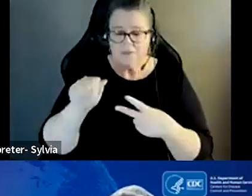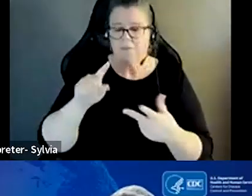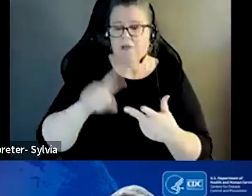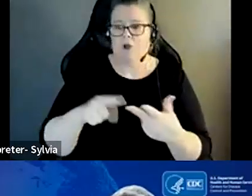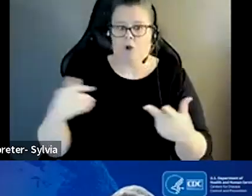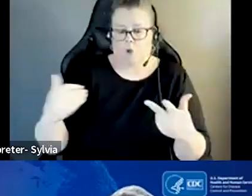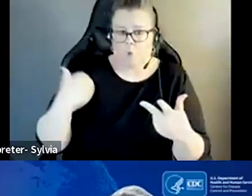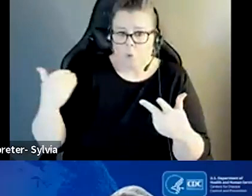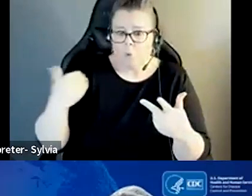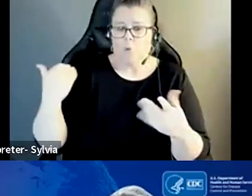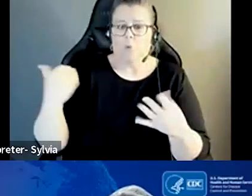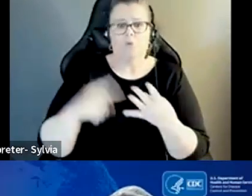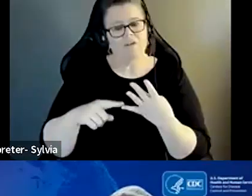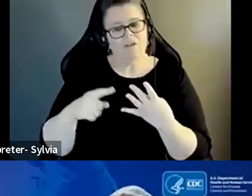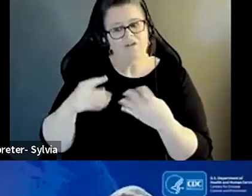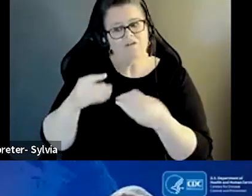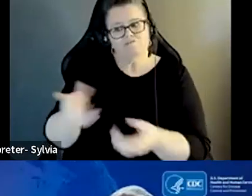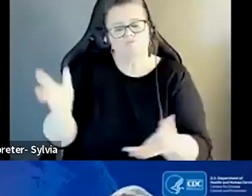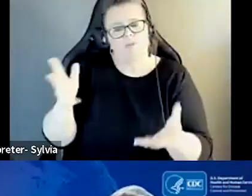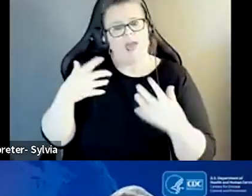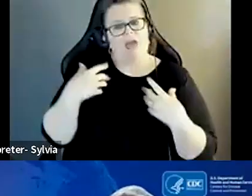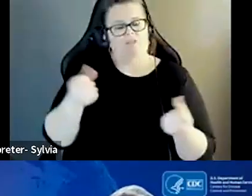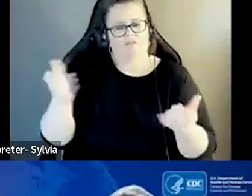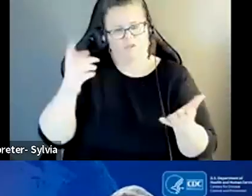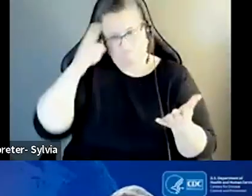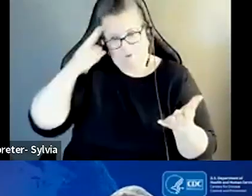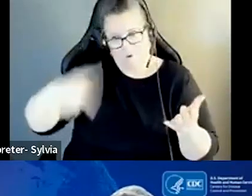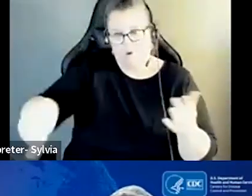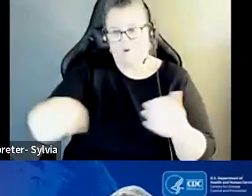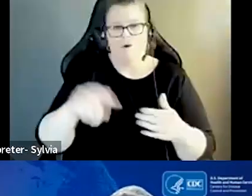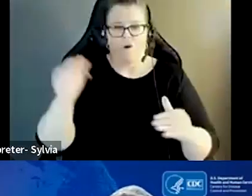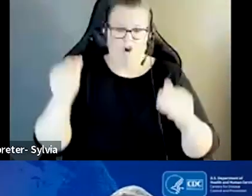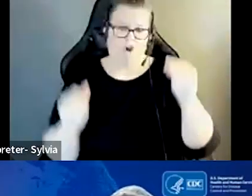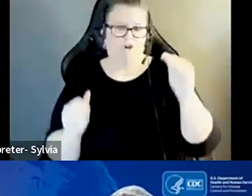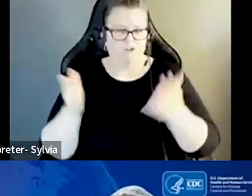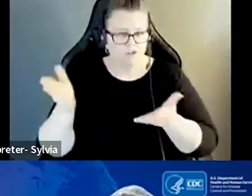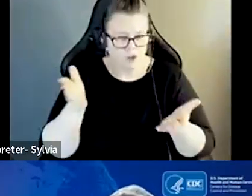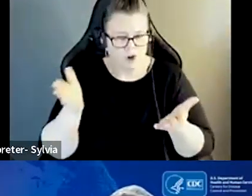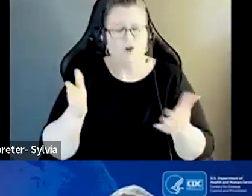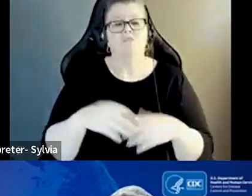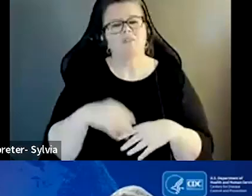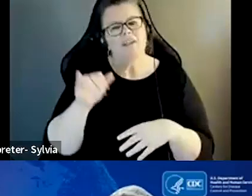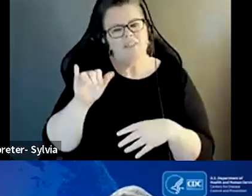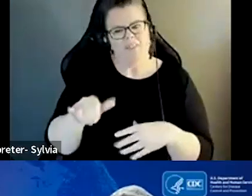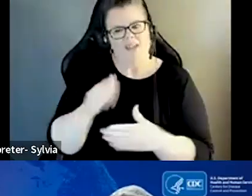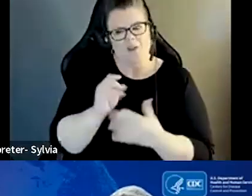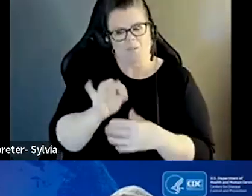and bringing health services to those who are underserved. Just to touch on a few examples of the experiences that are being brought [tape distortion].